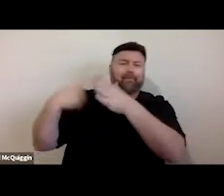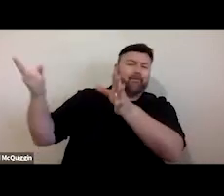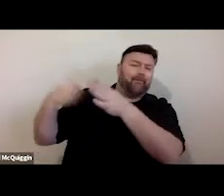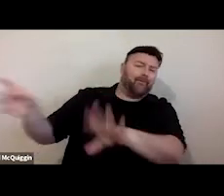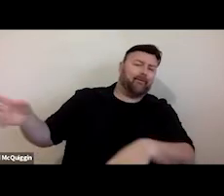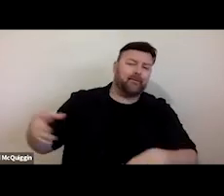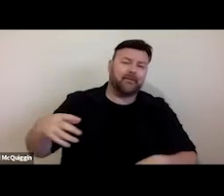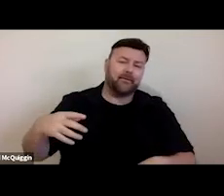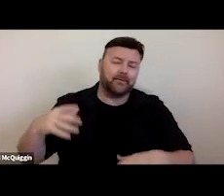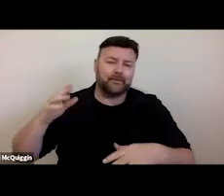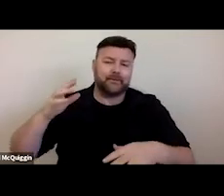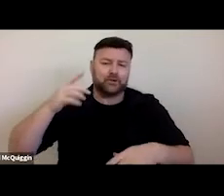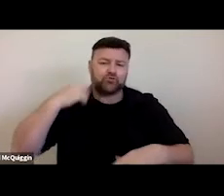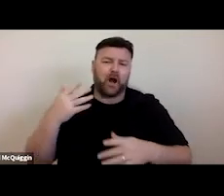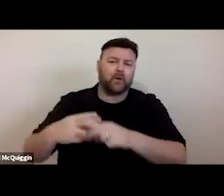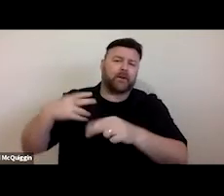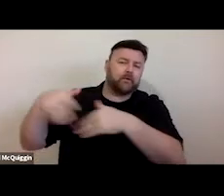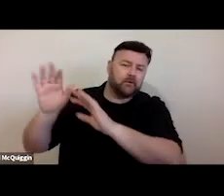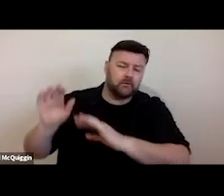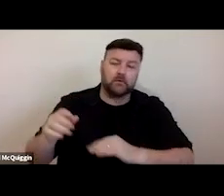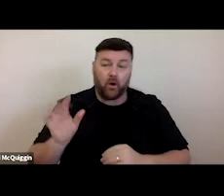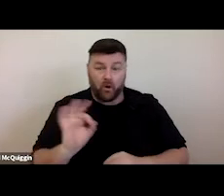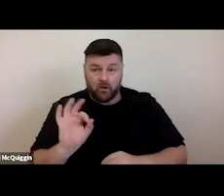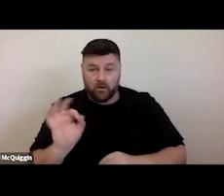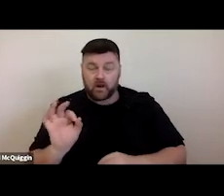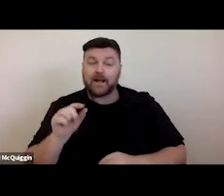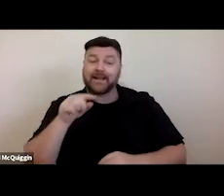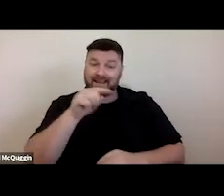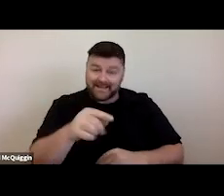them off the phone - this is being pulled in from credit cards and all